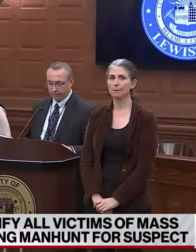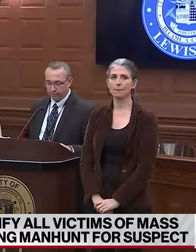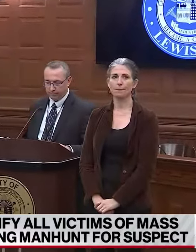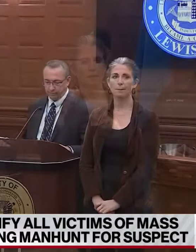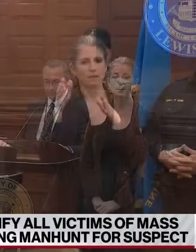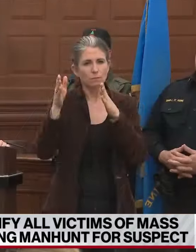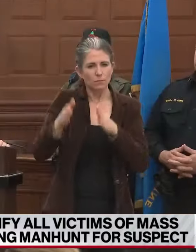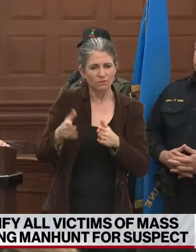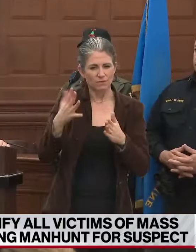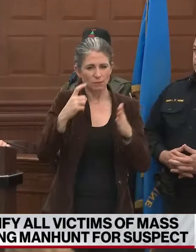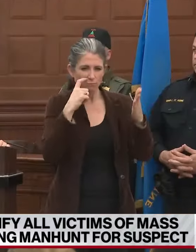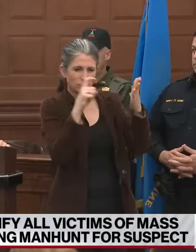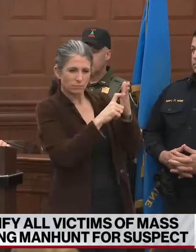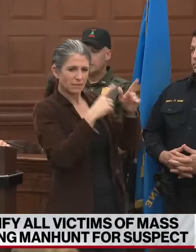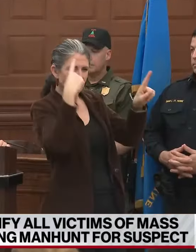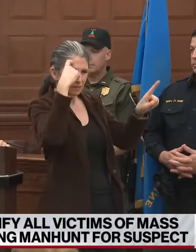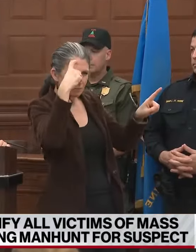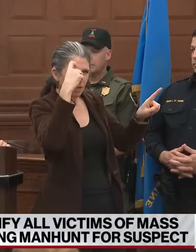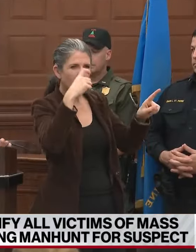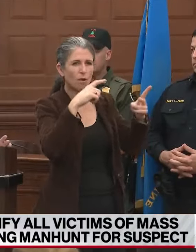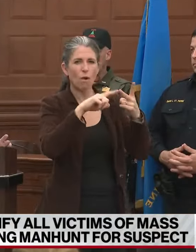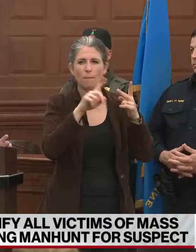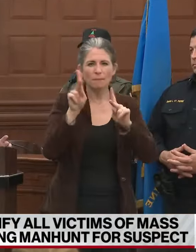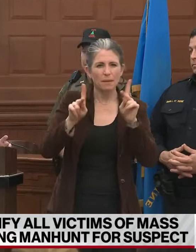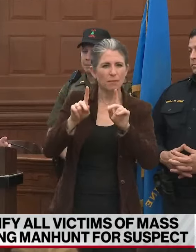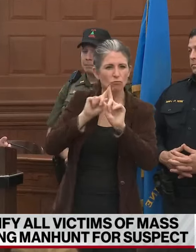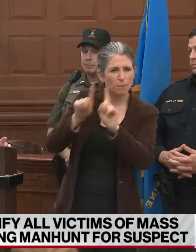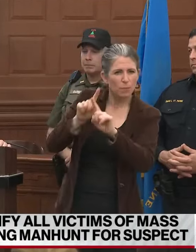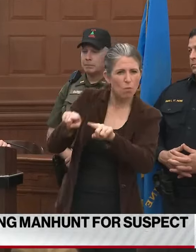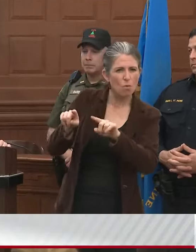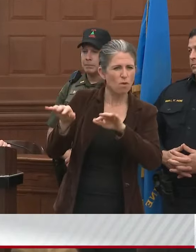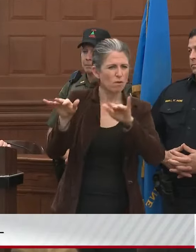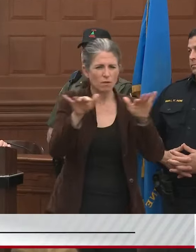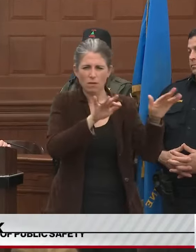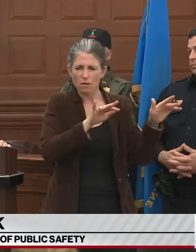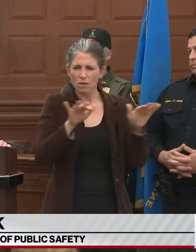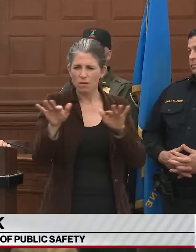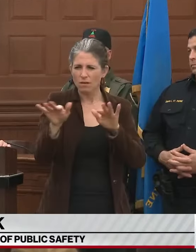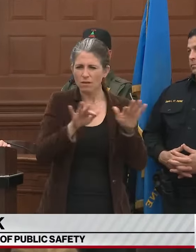SOUCEK, SAYING OFFICIALS HAVE RECEIVED HELP FROM THE PUBLIC